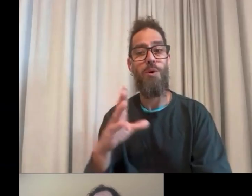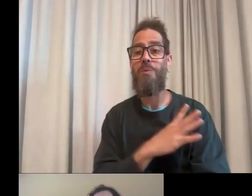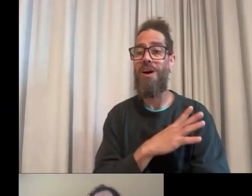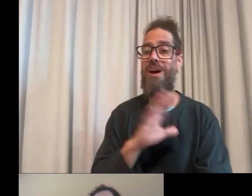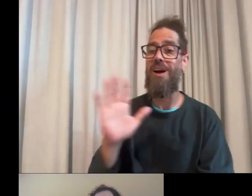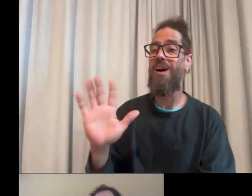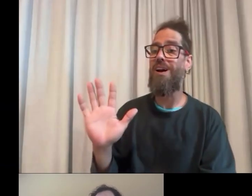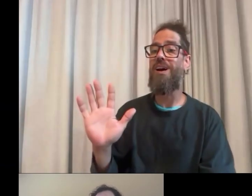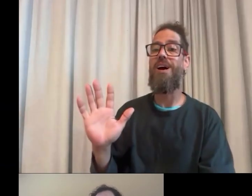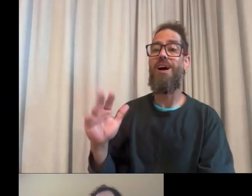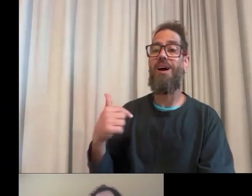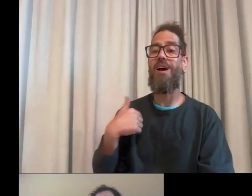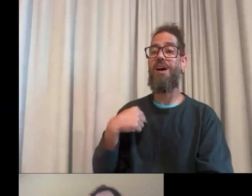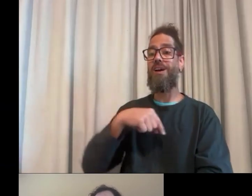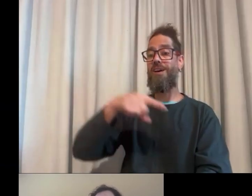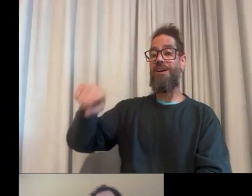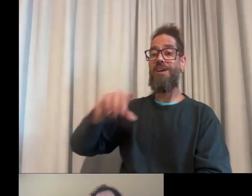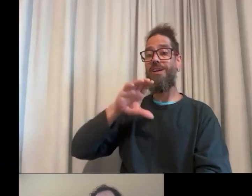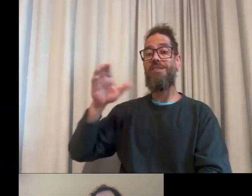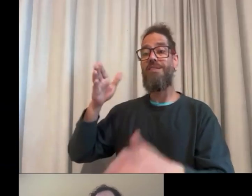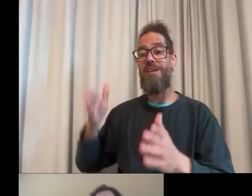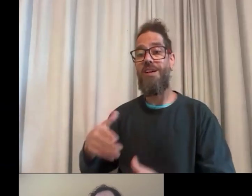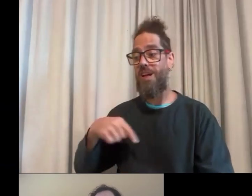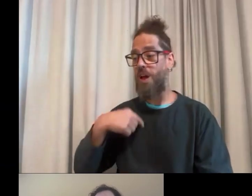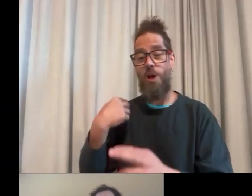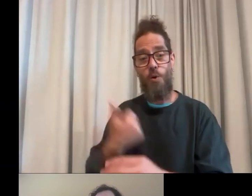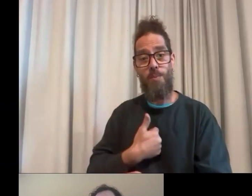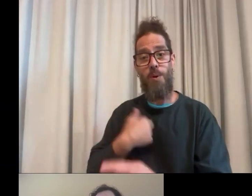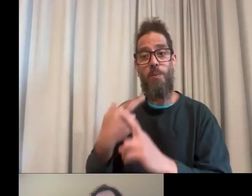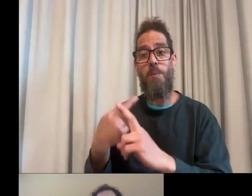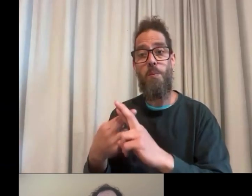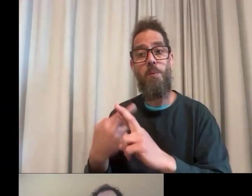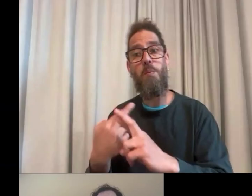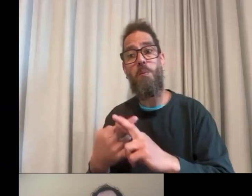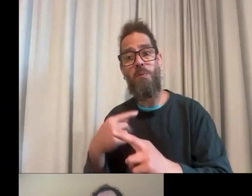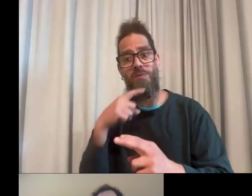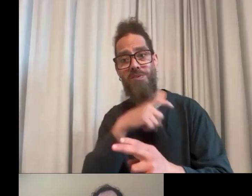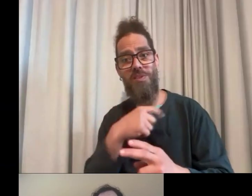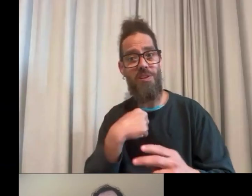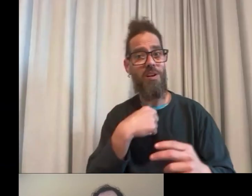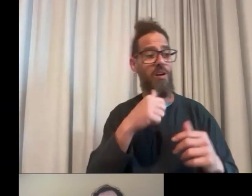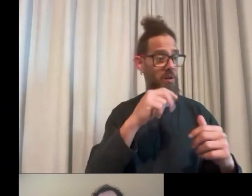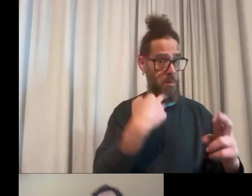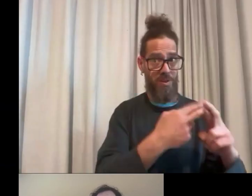Every time a Canadian can finish their taxes on their own or go to the website and find all their questions,